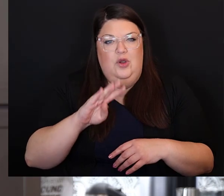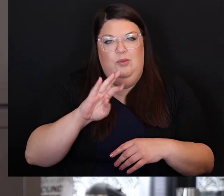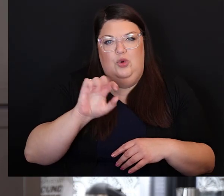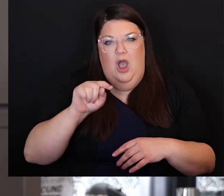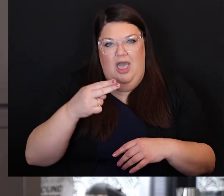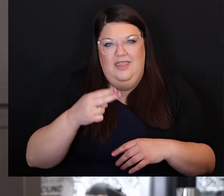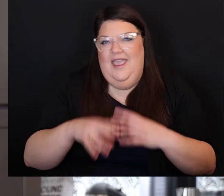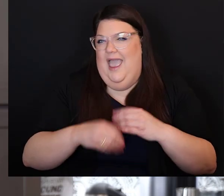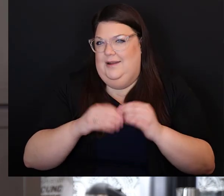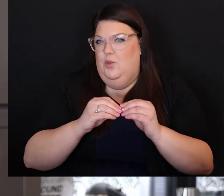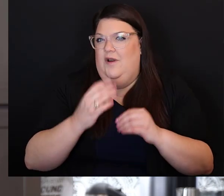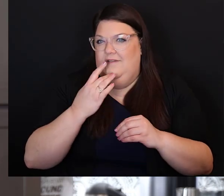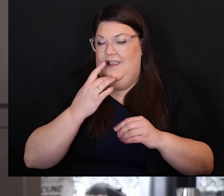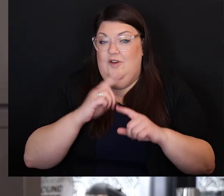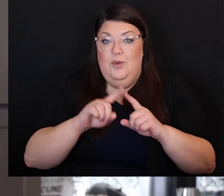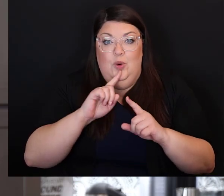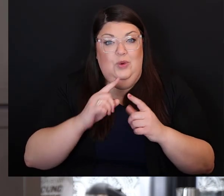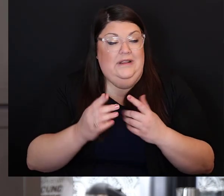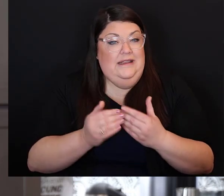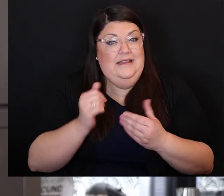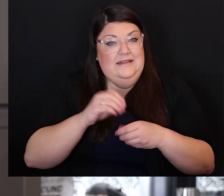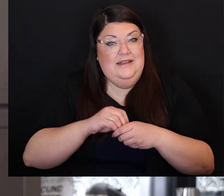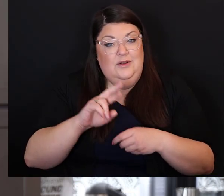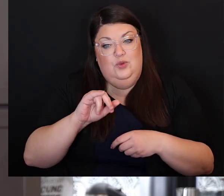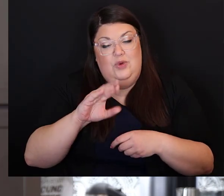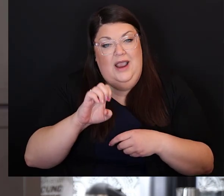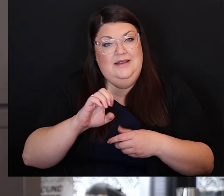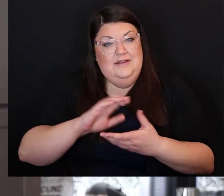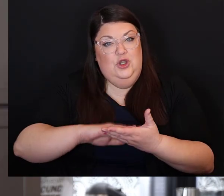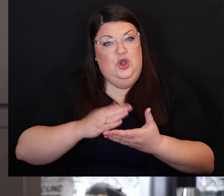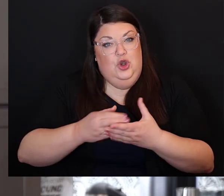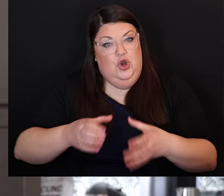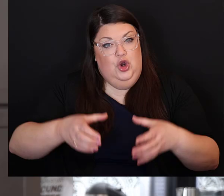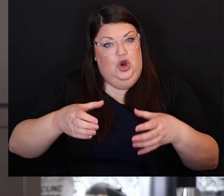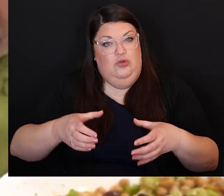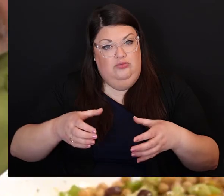but it works really easy in the rice cooker. Put it at the bottom of the plate